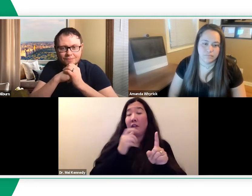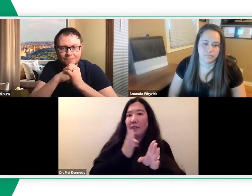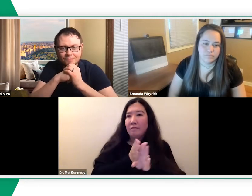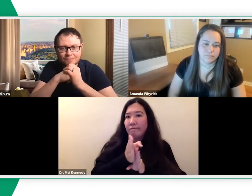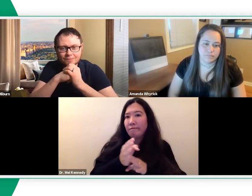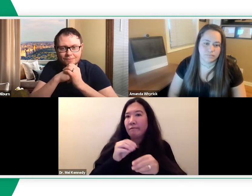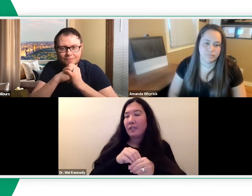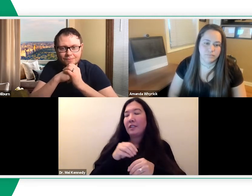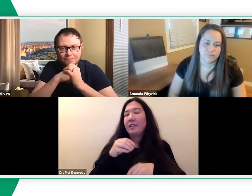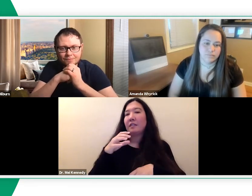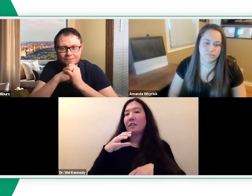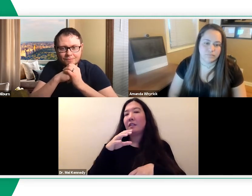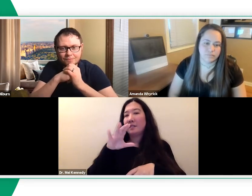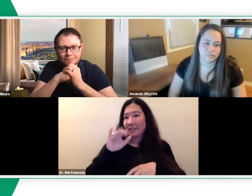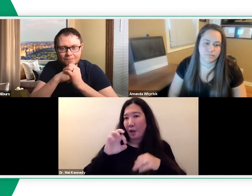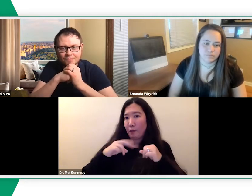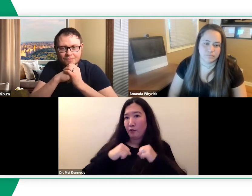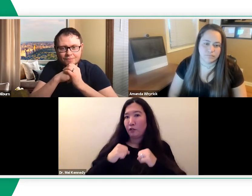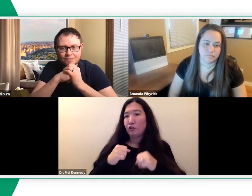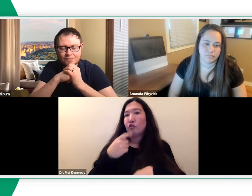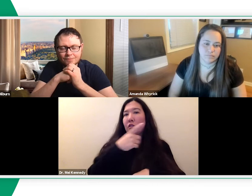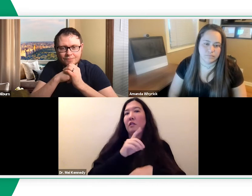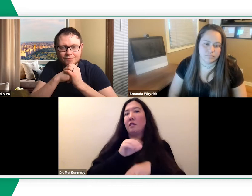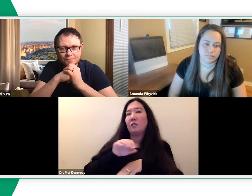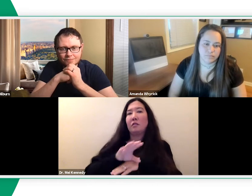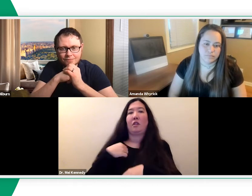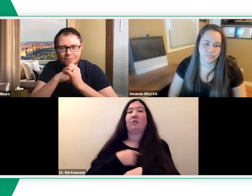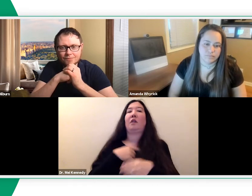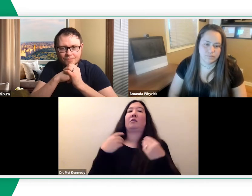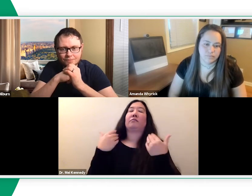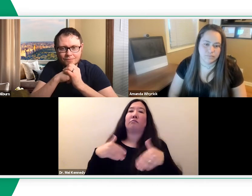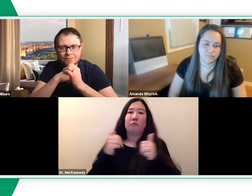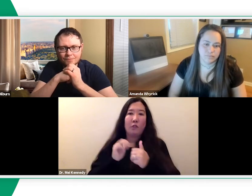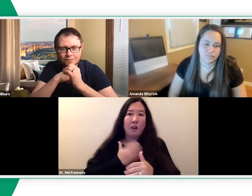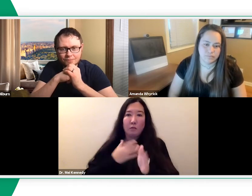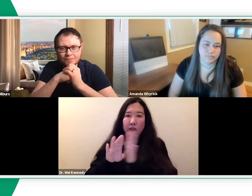from the University of Alabama who specializes in cybersecurity. And they